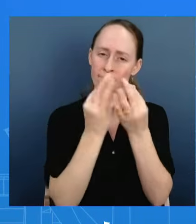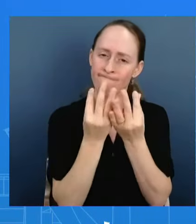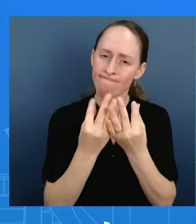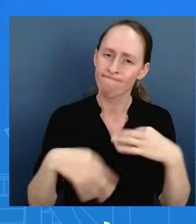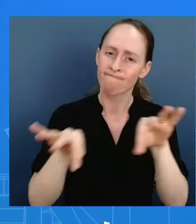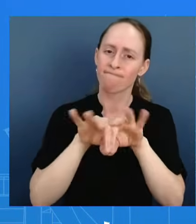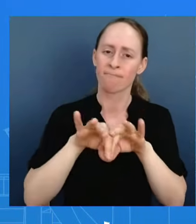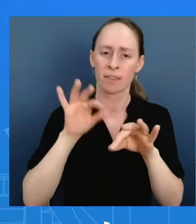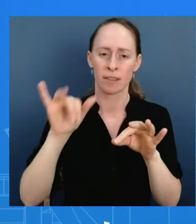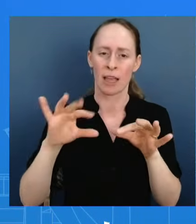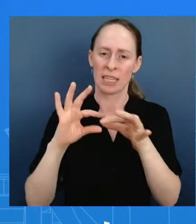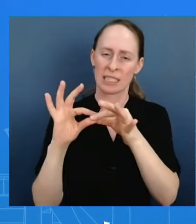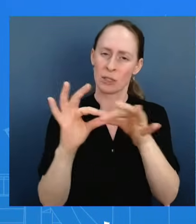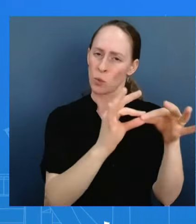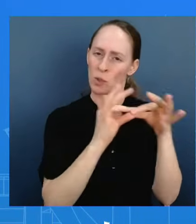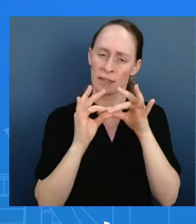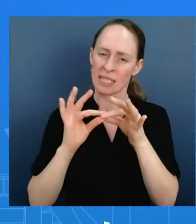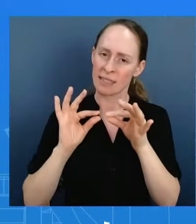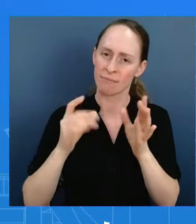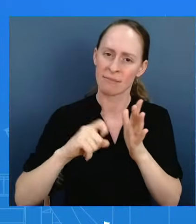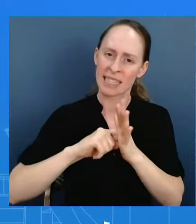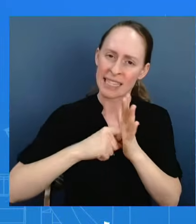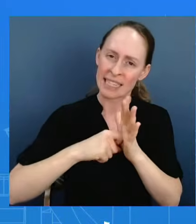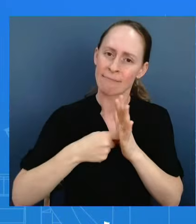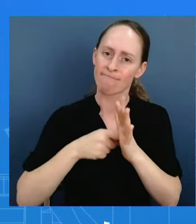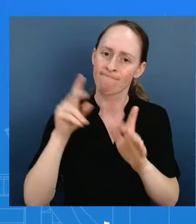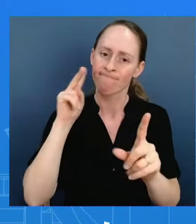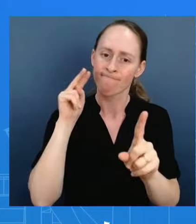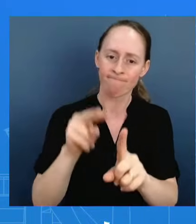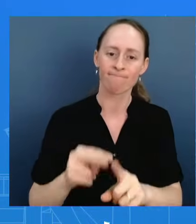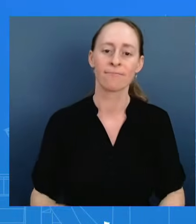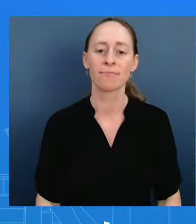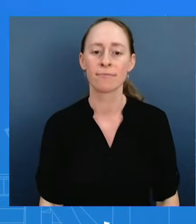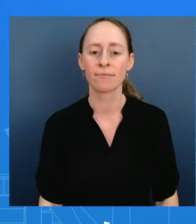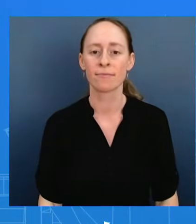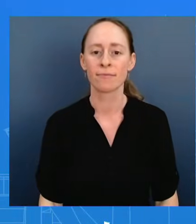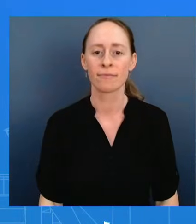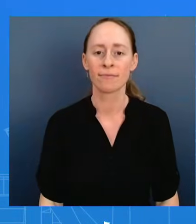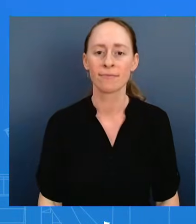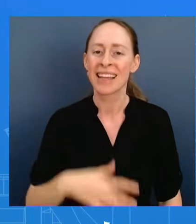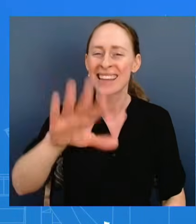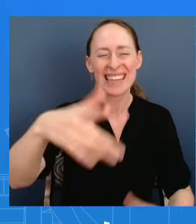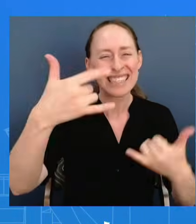Go ahead, Jenny. The Press: Yeah, but he still -- but he still talks about “a threat to democracy.” I mean, there were now three public attempts that were --